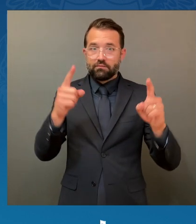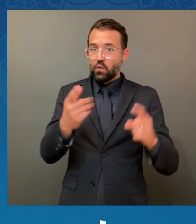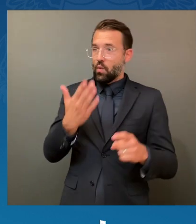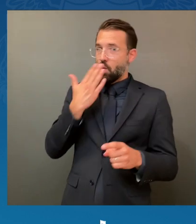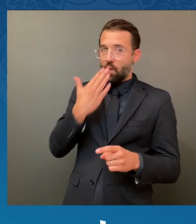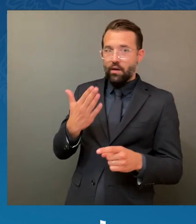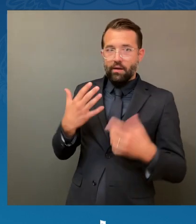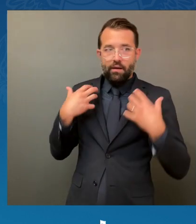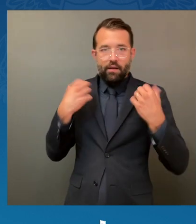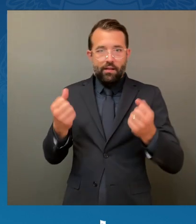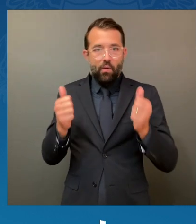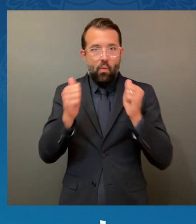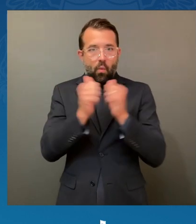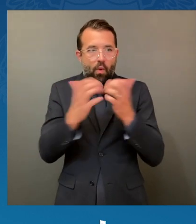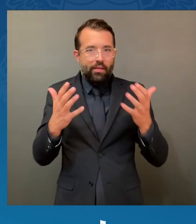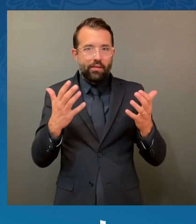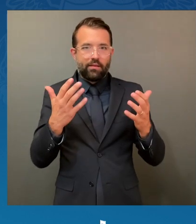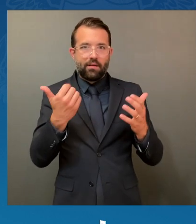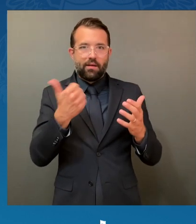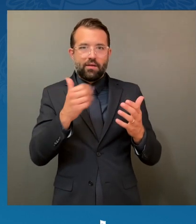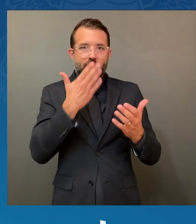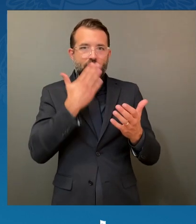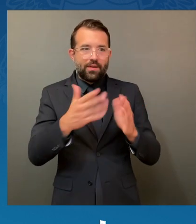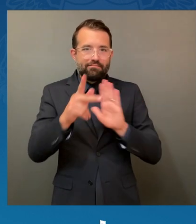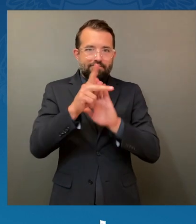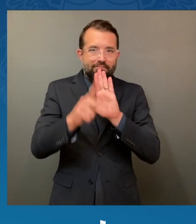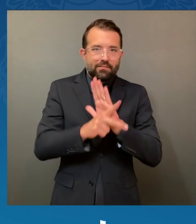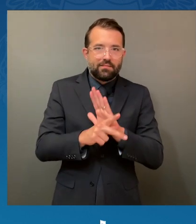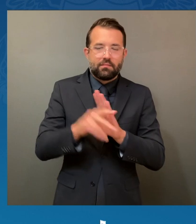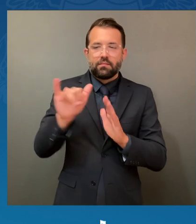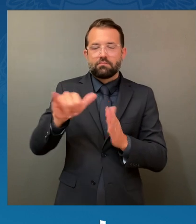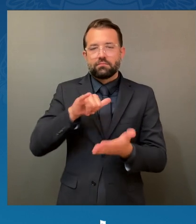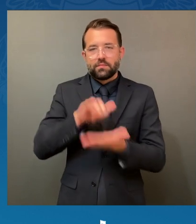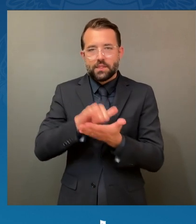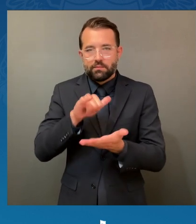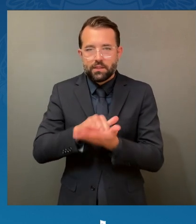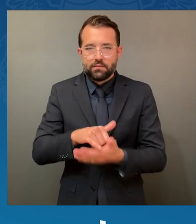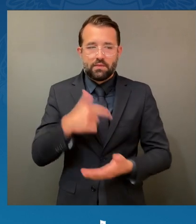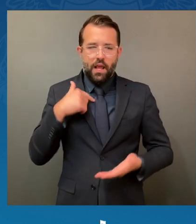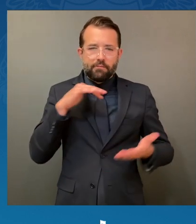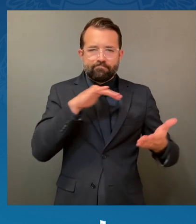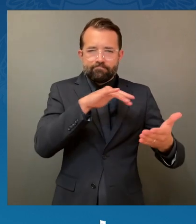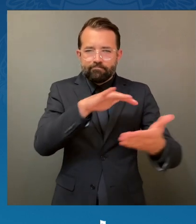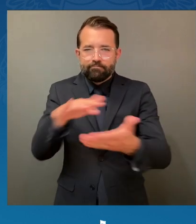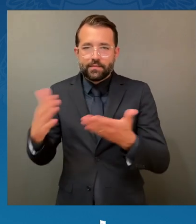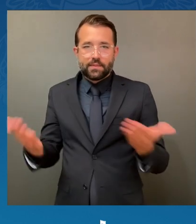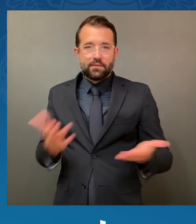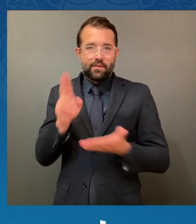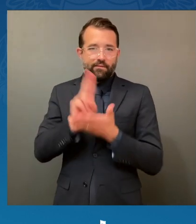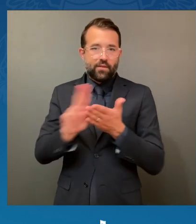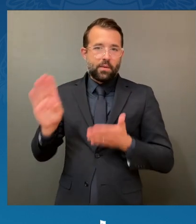As I begin my Master's Degree Studies at UB, I have the dream of eventually creating an organization